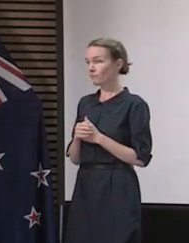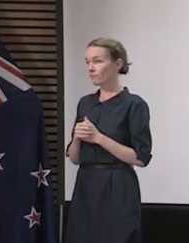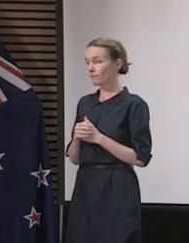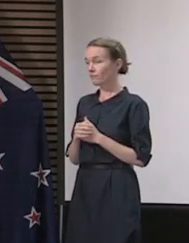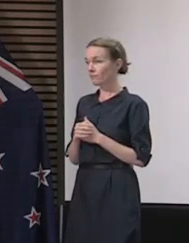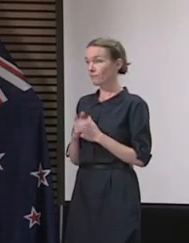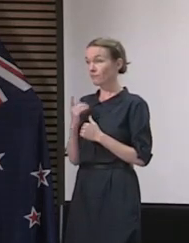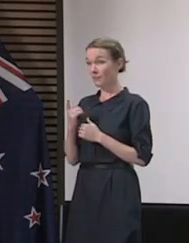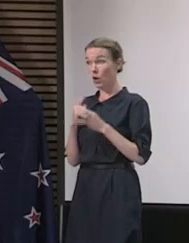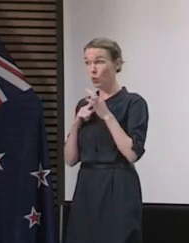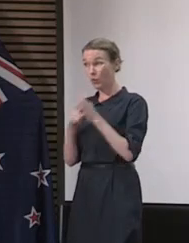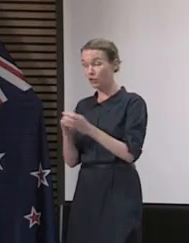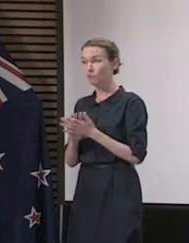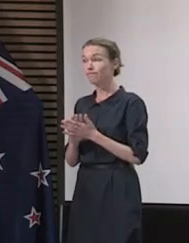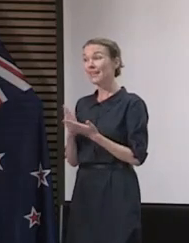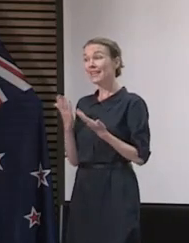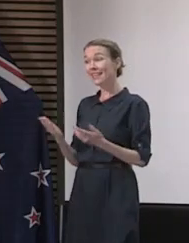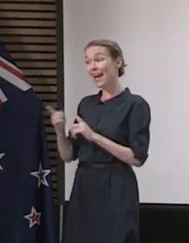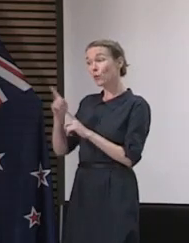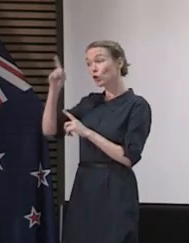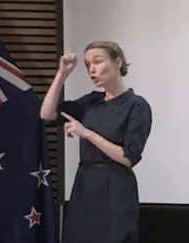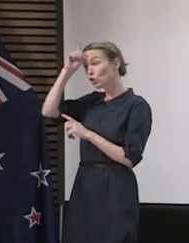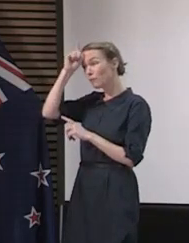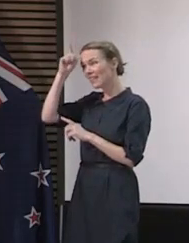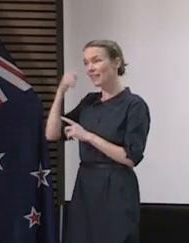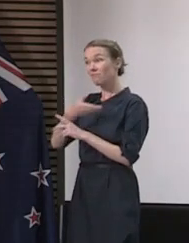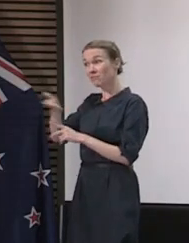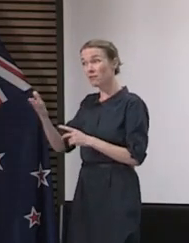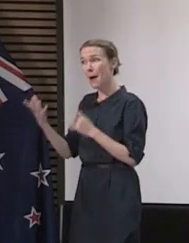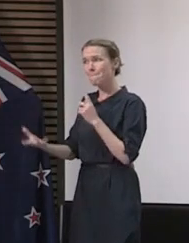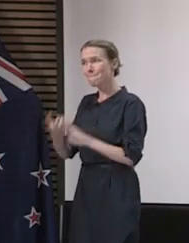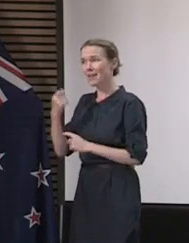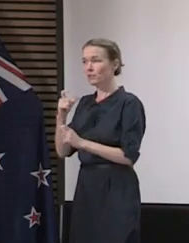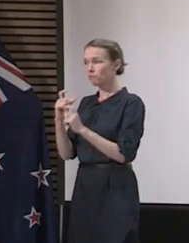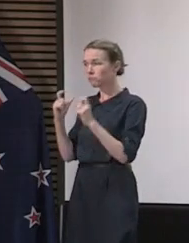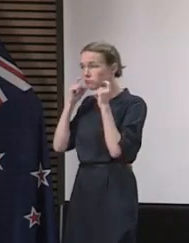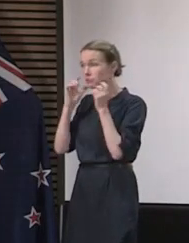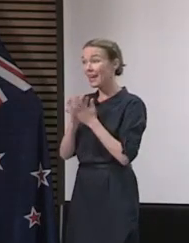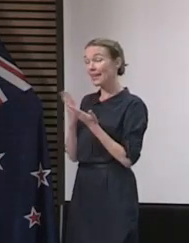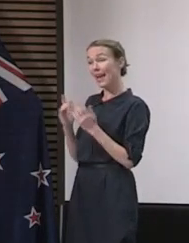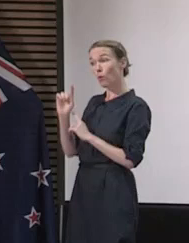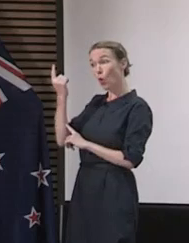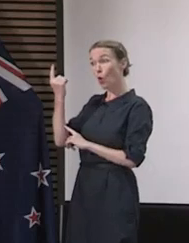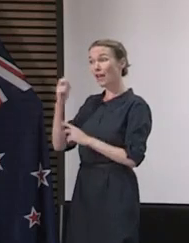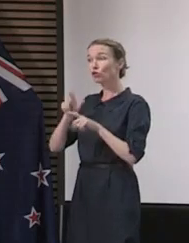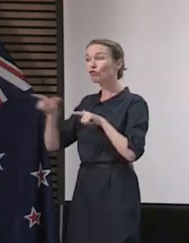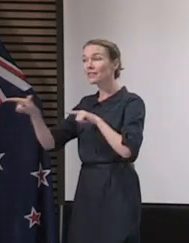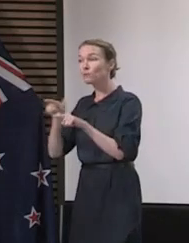At the front. Germany is making face masks compulsory. Auckland Transport is asking